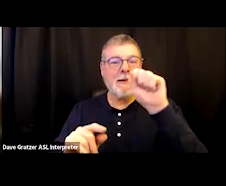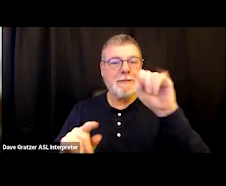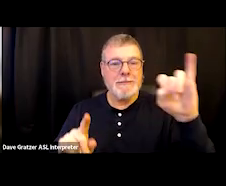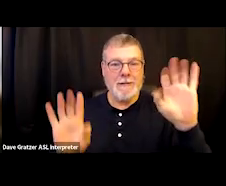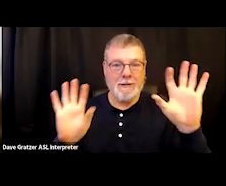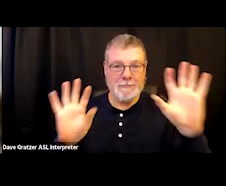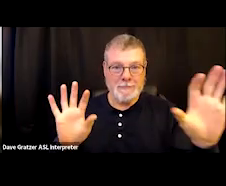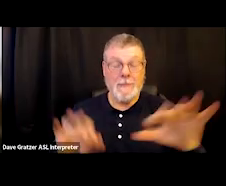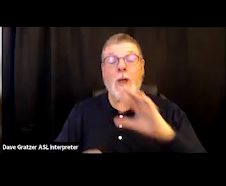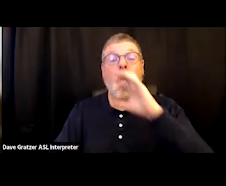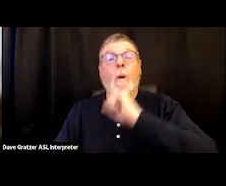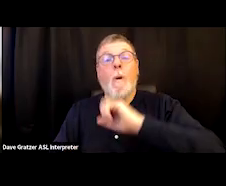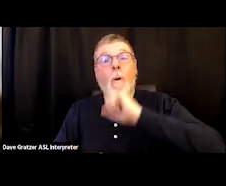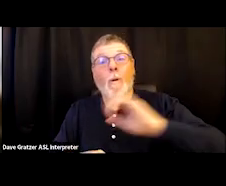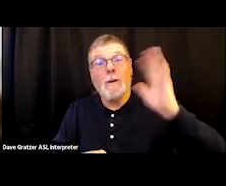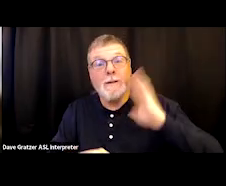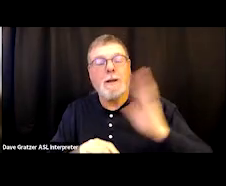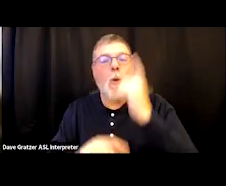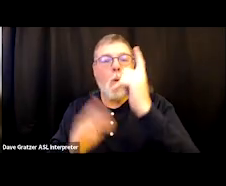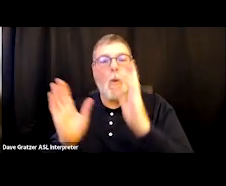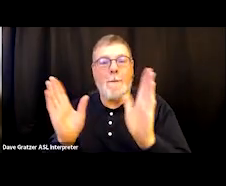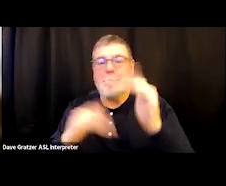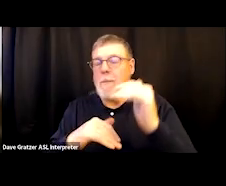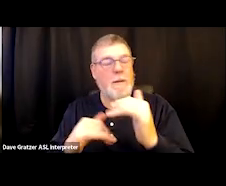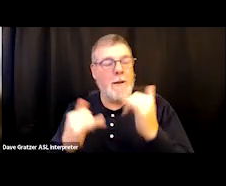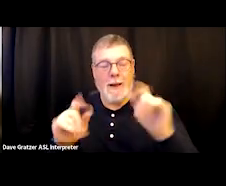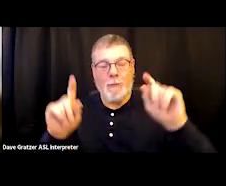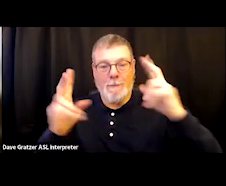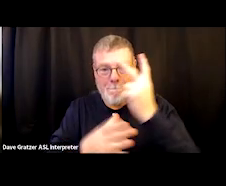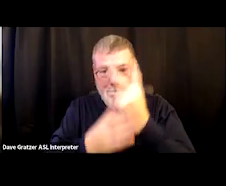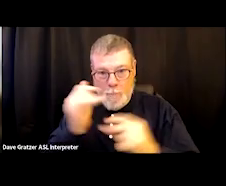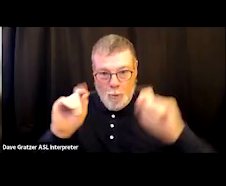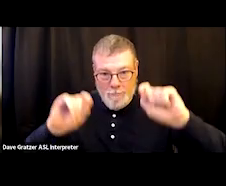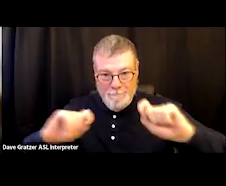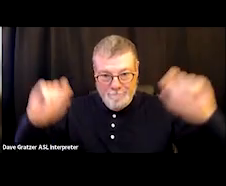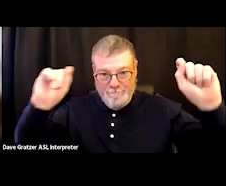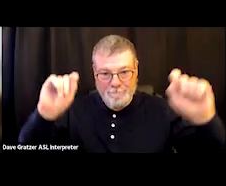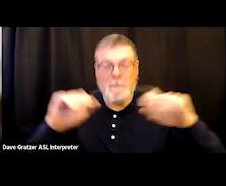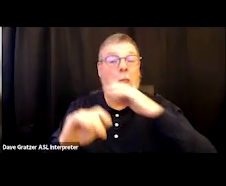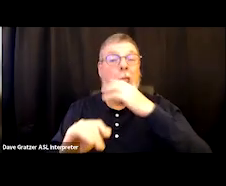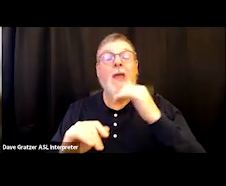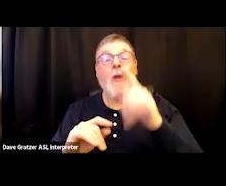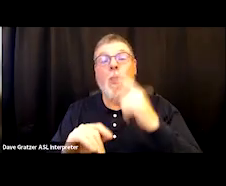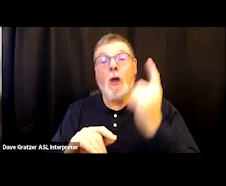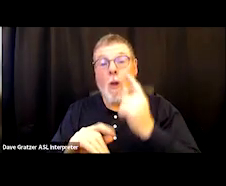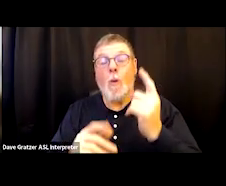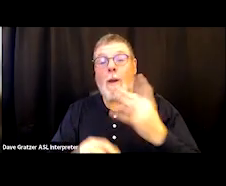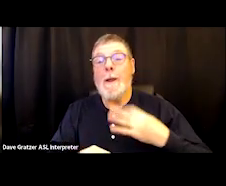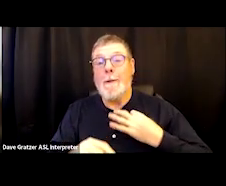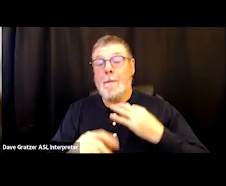On the old version, there was one box you could check. Now you have to check both boxes. You're always going to apply for both benefit programs